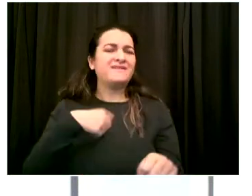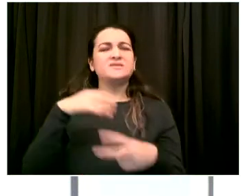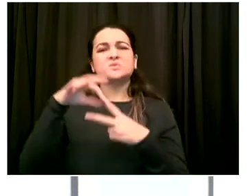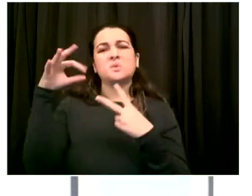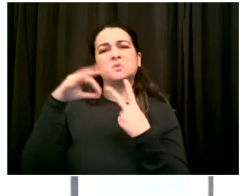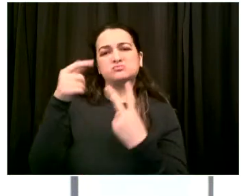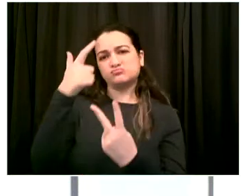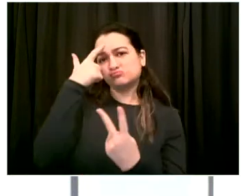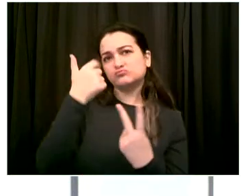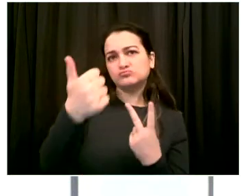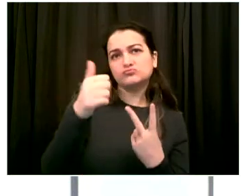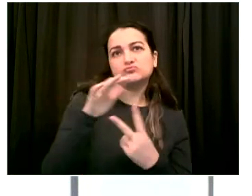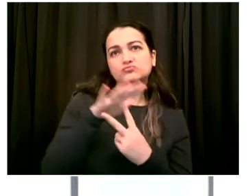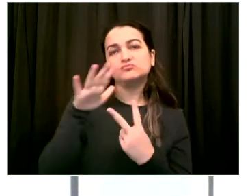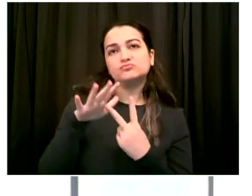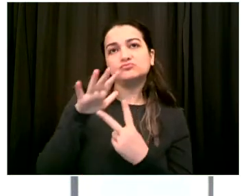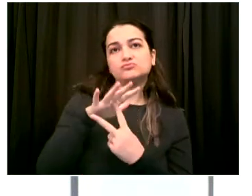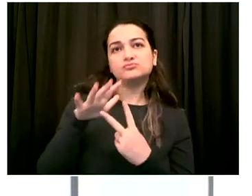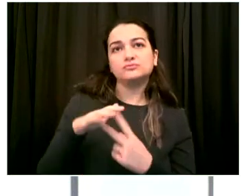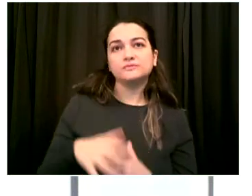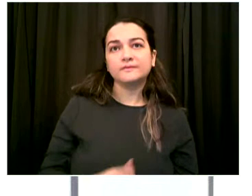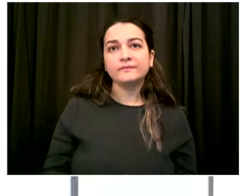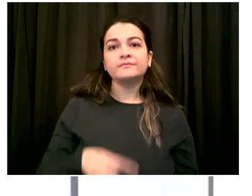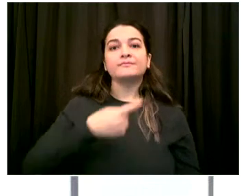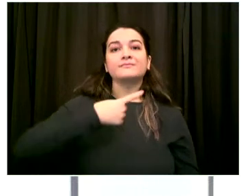WHICH IS TO HAVE A SYSTEM THAT IS